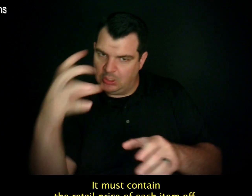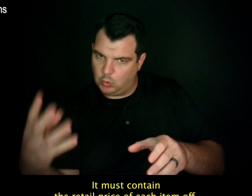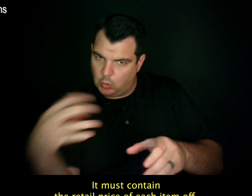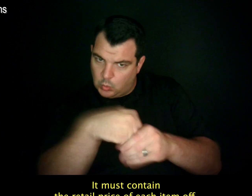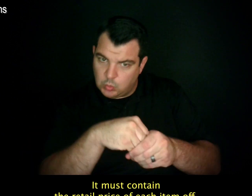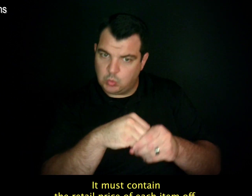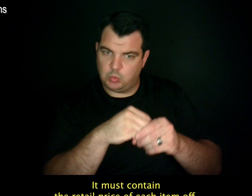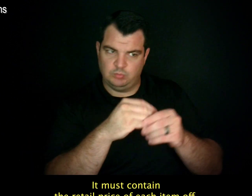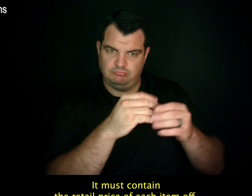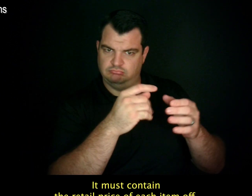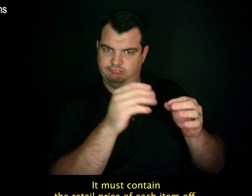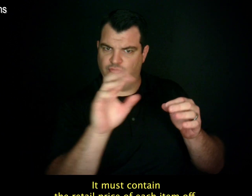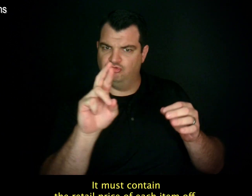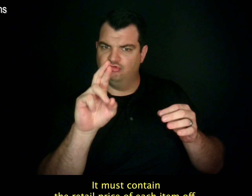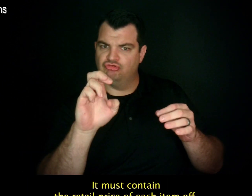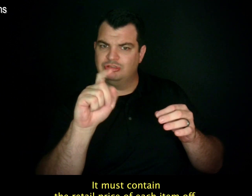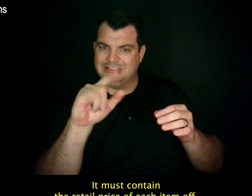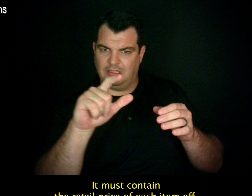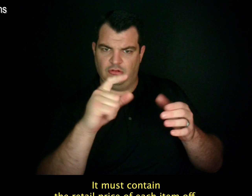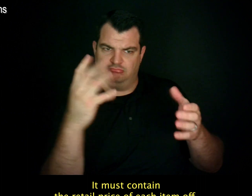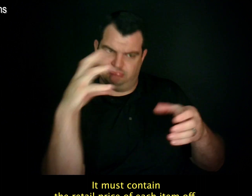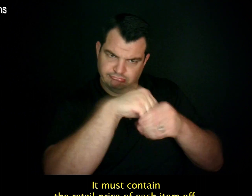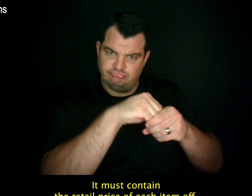It must contain the retail price of each item off.